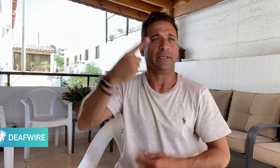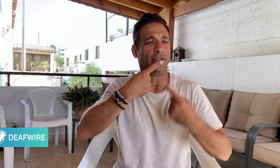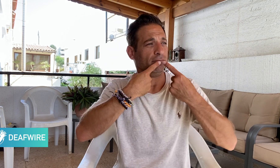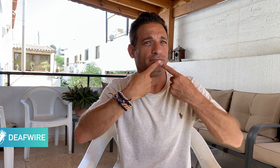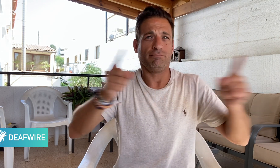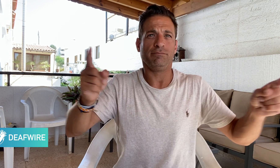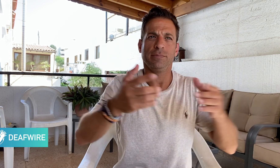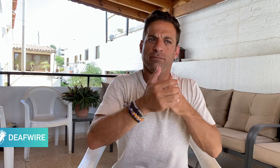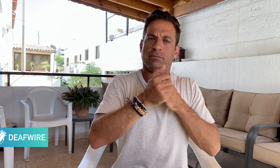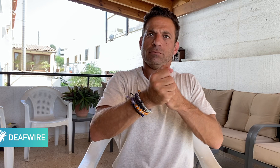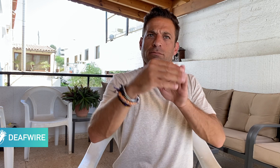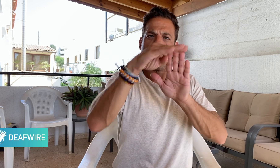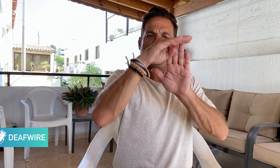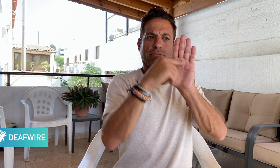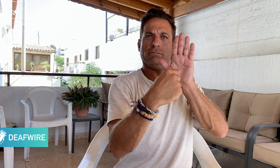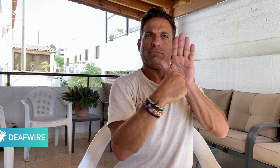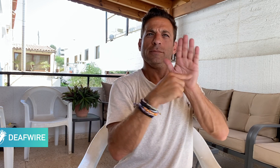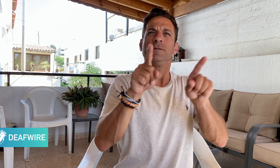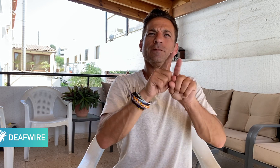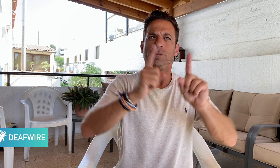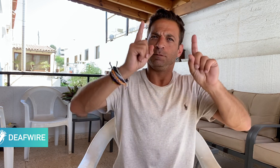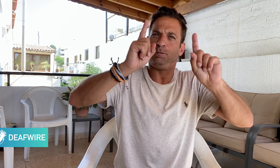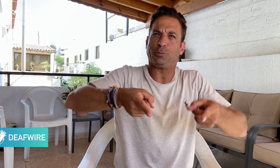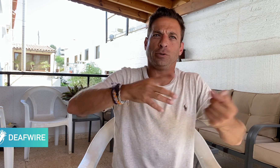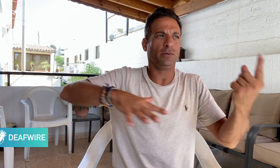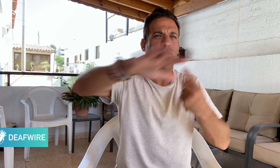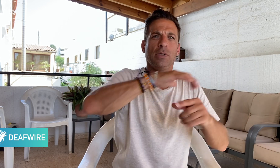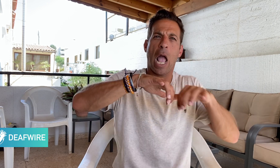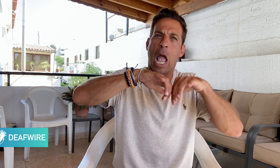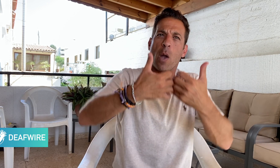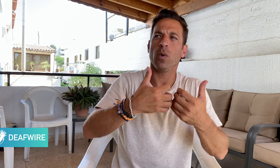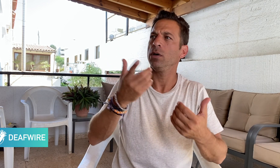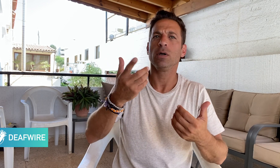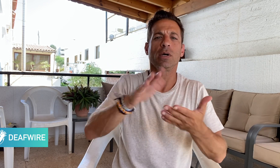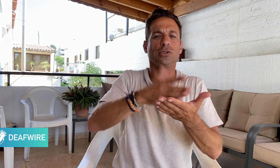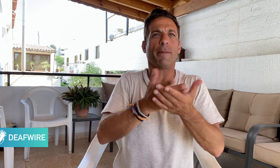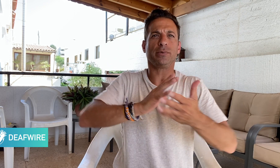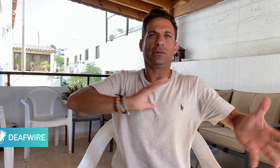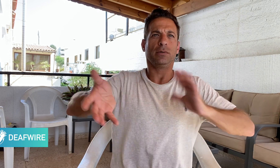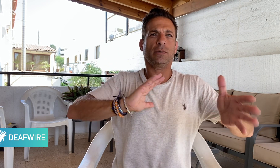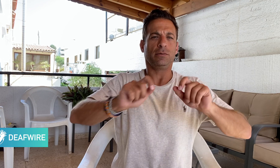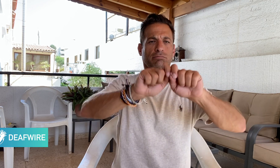However, there is still a lack of consistency or standard